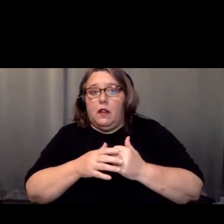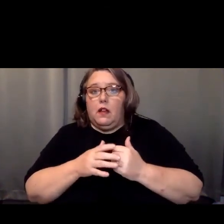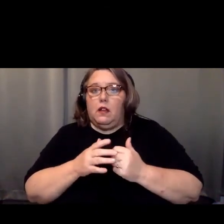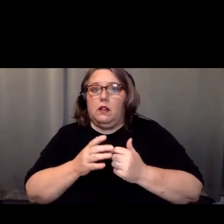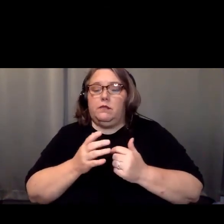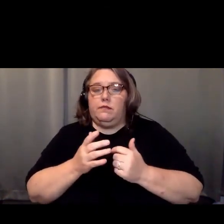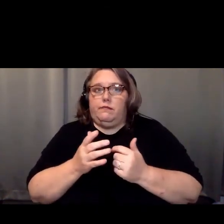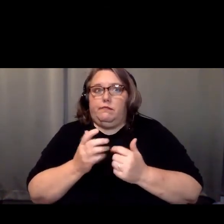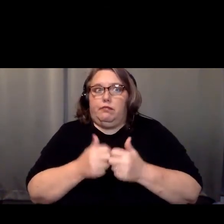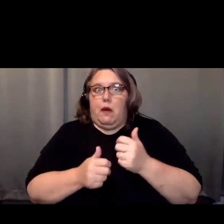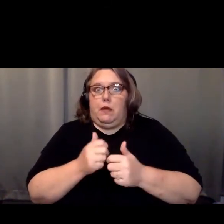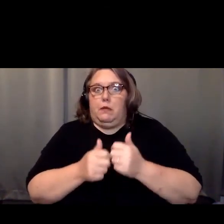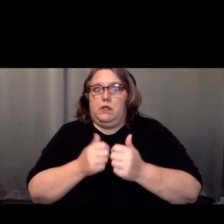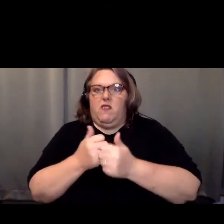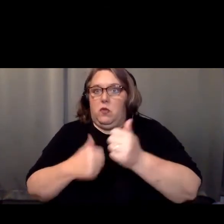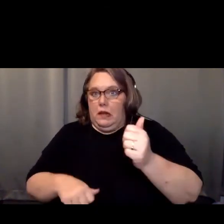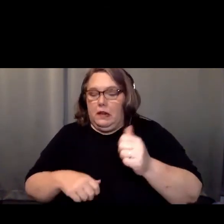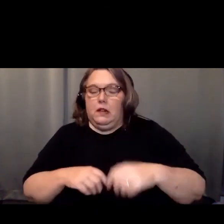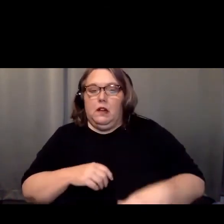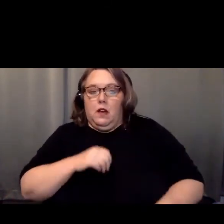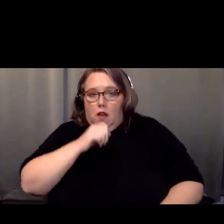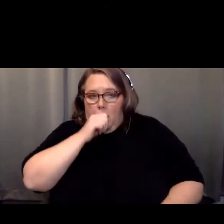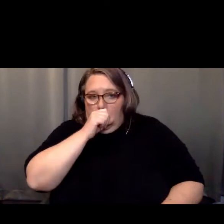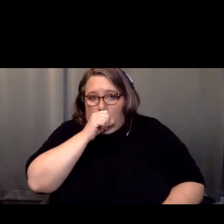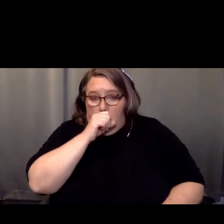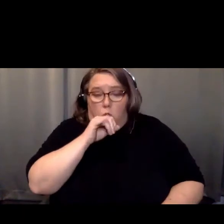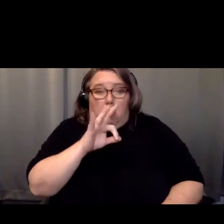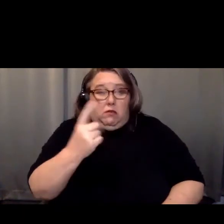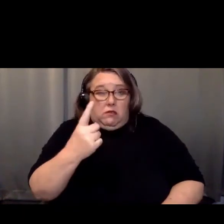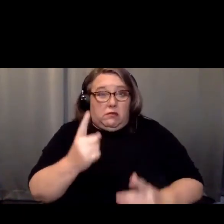or help the student get out of that bad situation